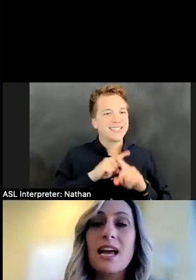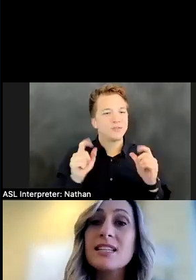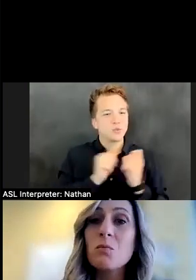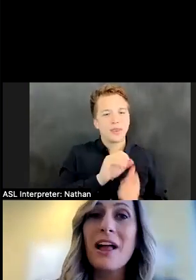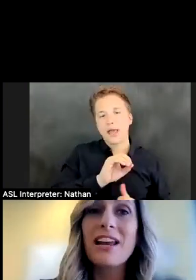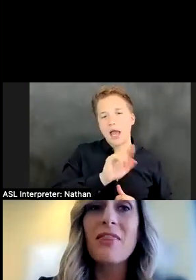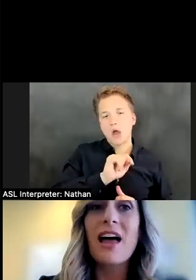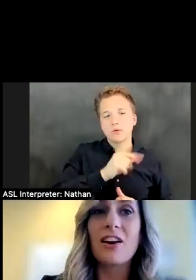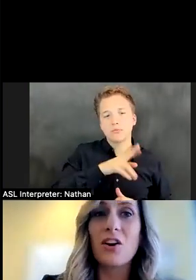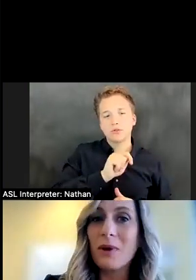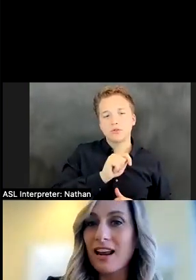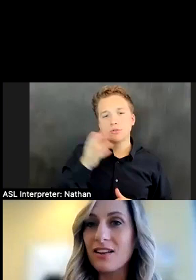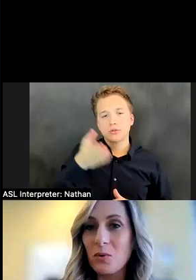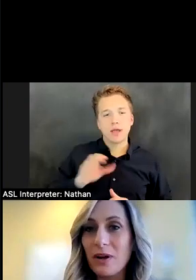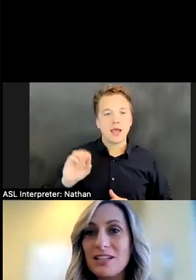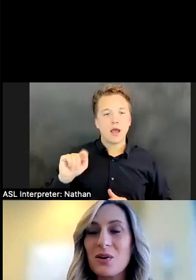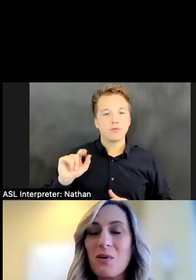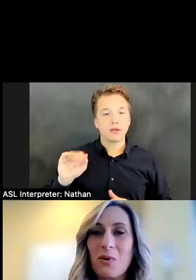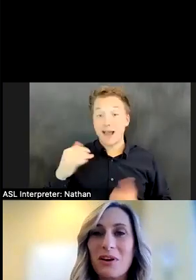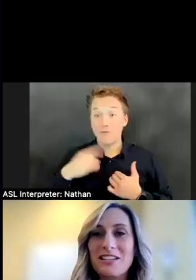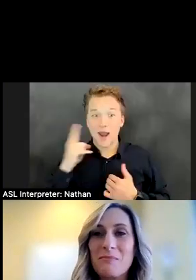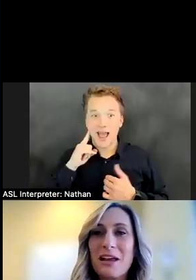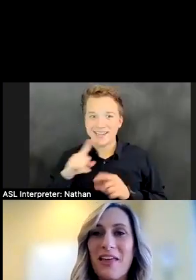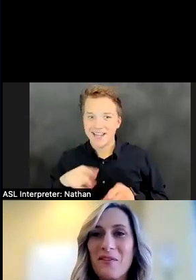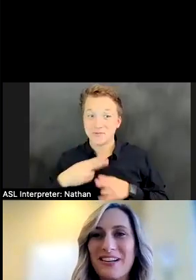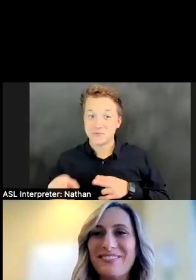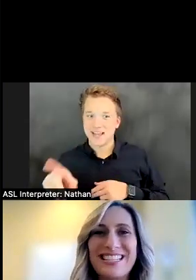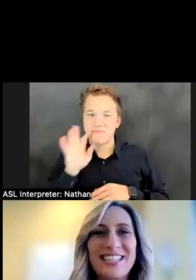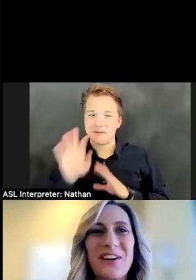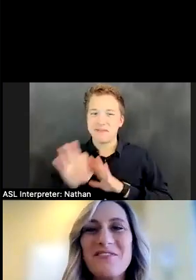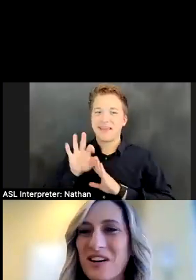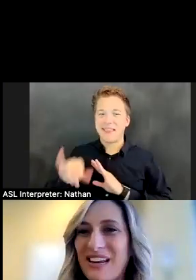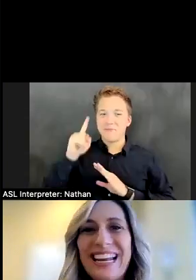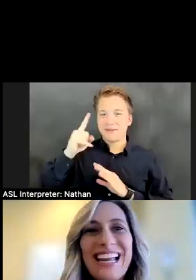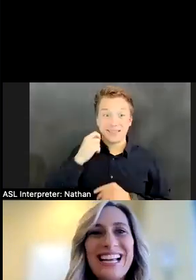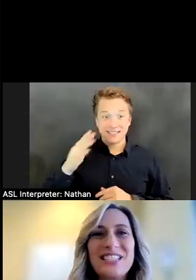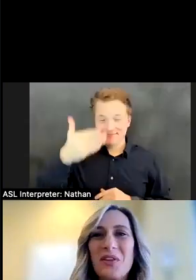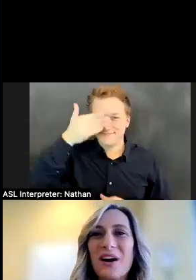I see one that I know we can answer quickly, so I'm going to pick that one because it's right in front of me.